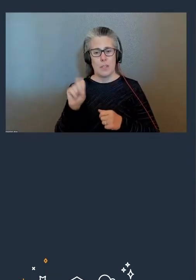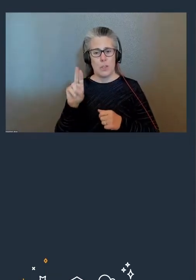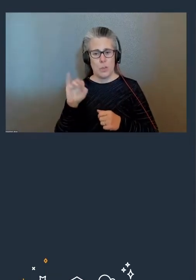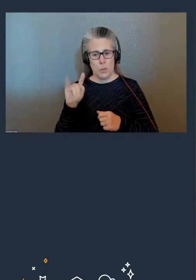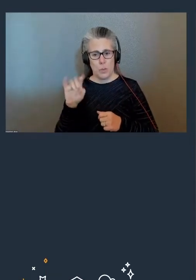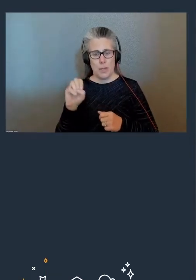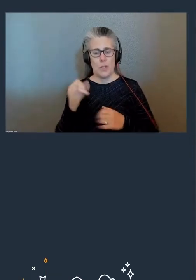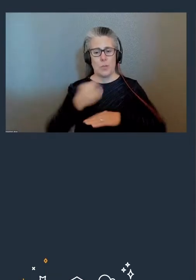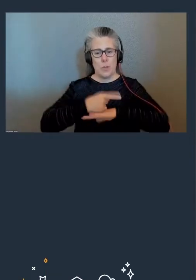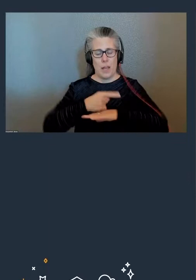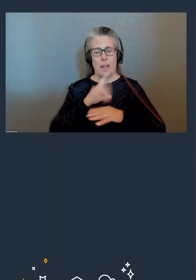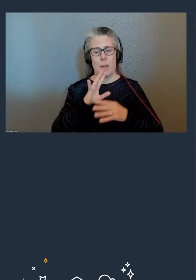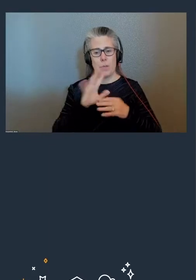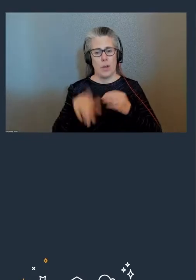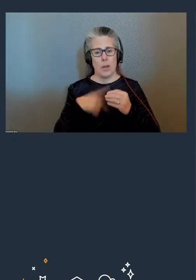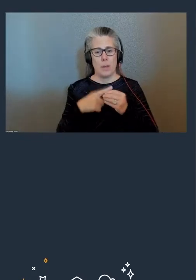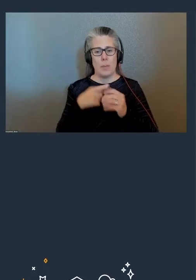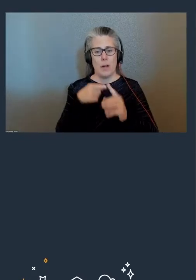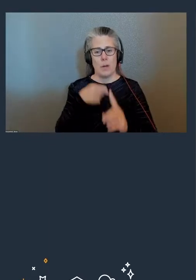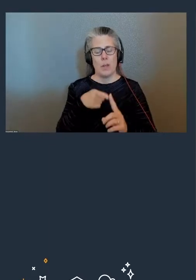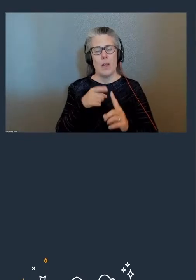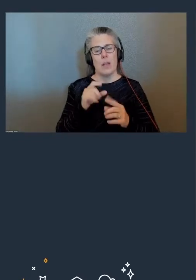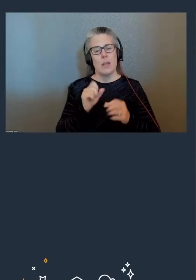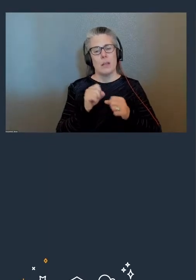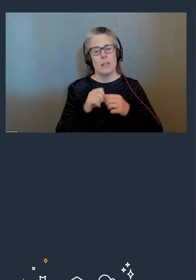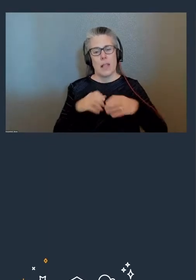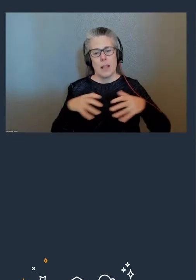a scalable performing data lake on Amazon S3.